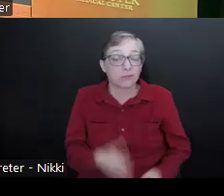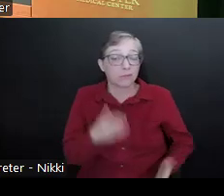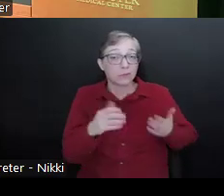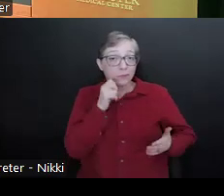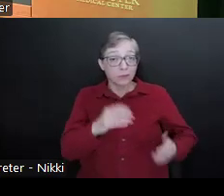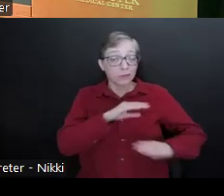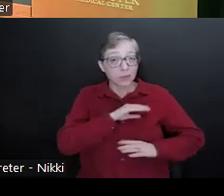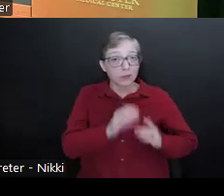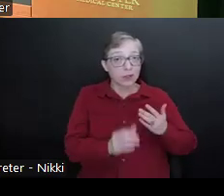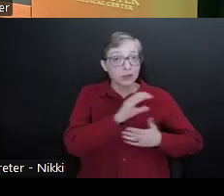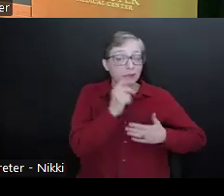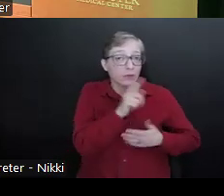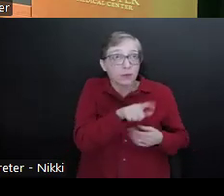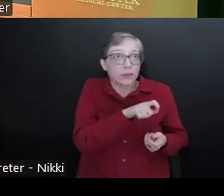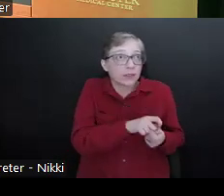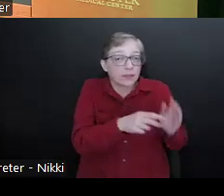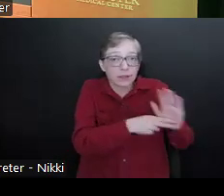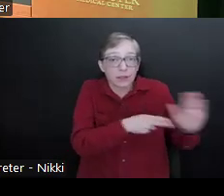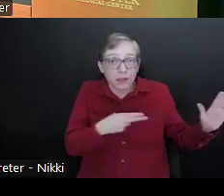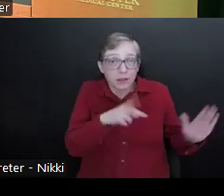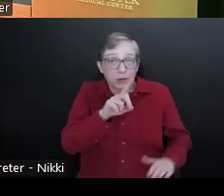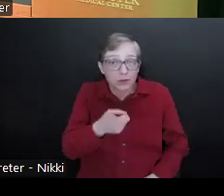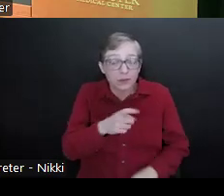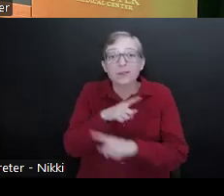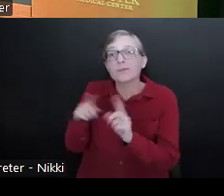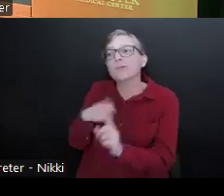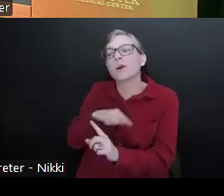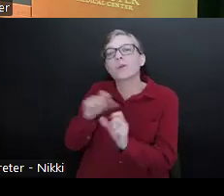are plenty of things that we can do we can help enhance well-being we can help them to get more